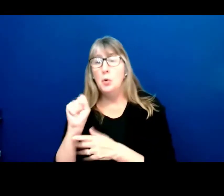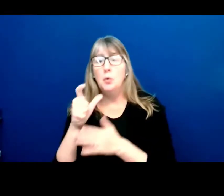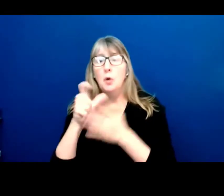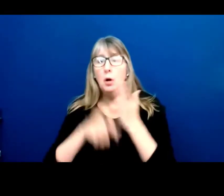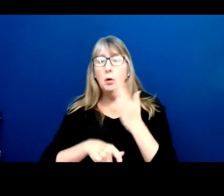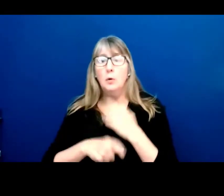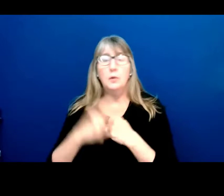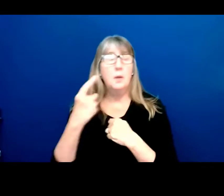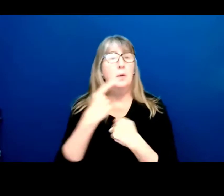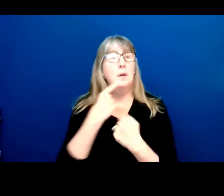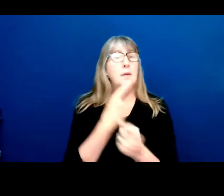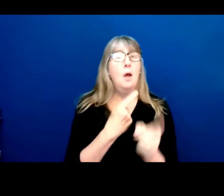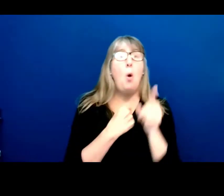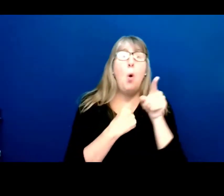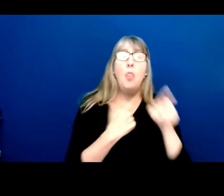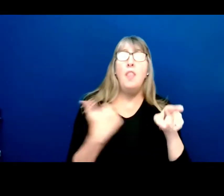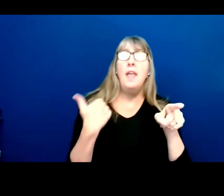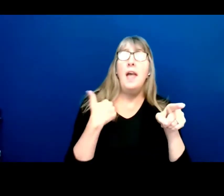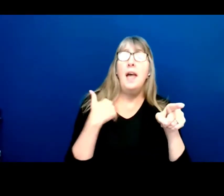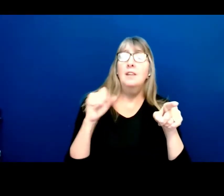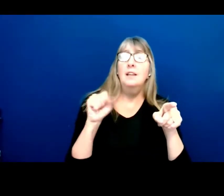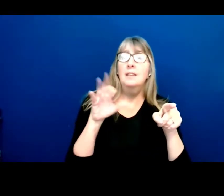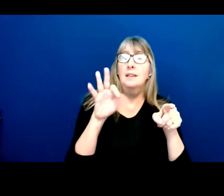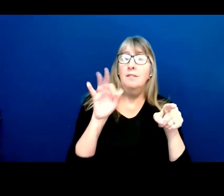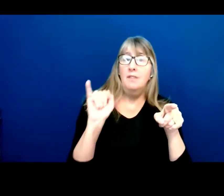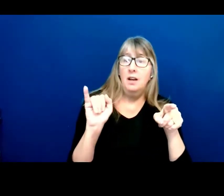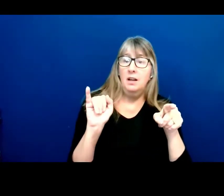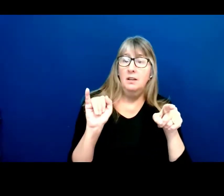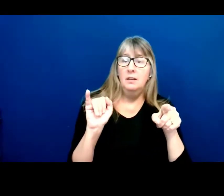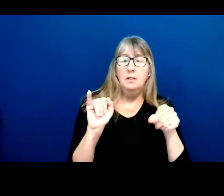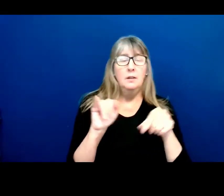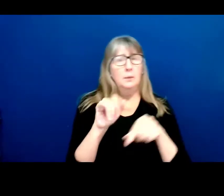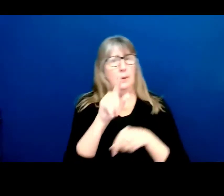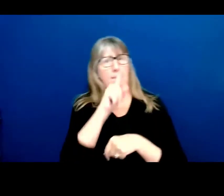"Oh, somebody has an SFI and there wasn't an FCOI reported."